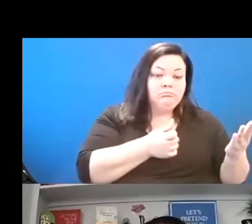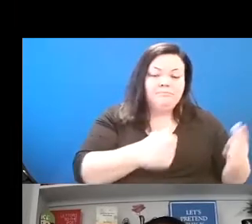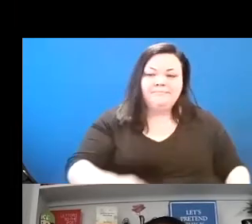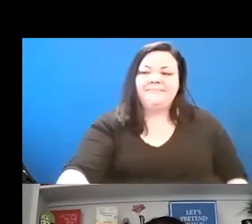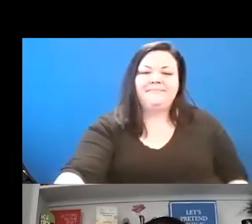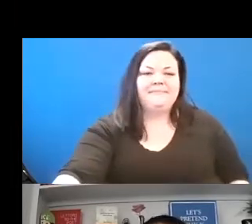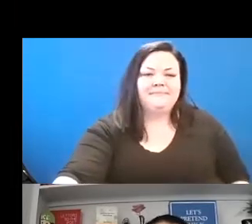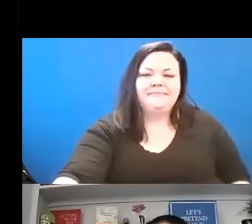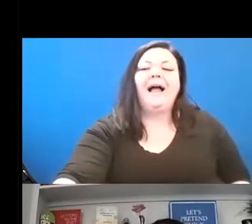there we go okay